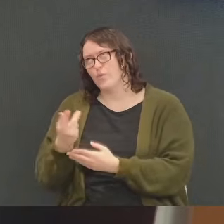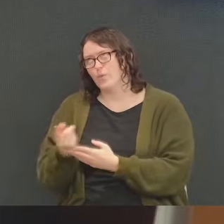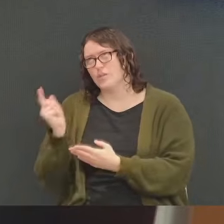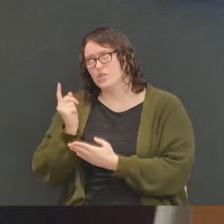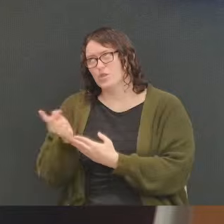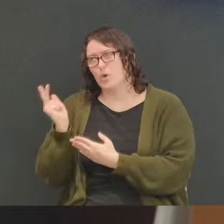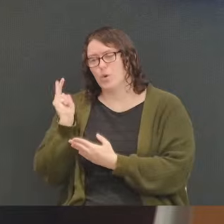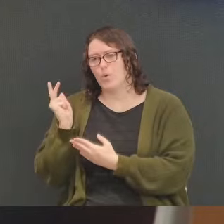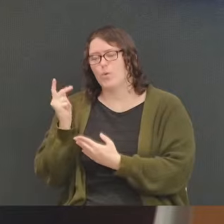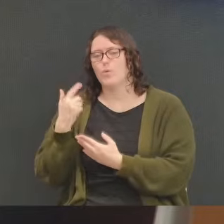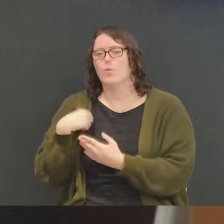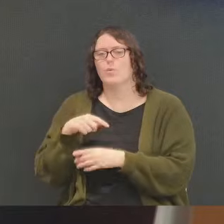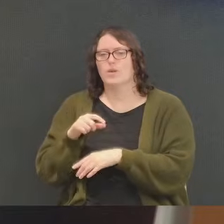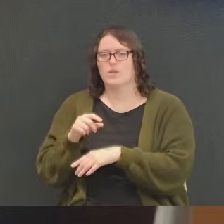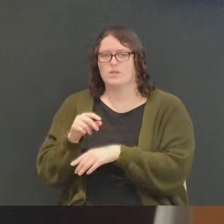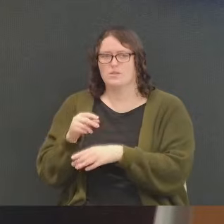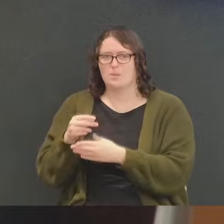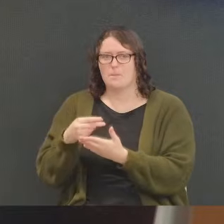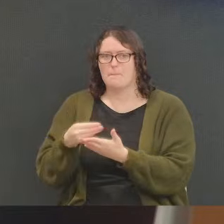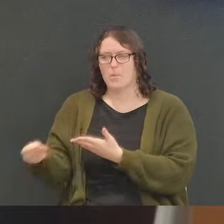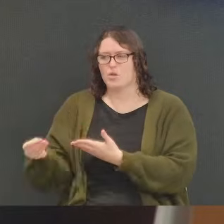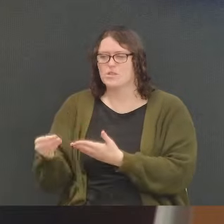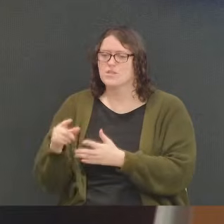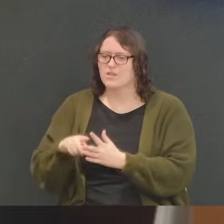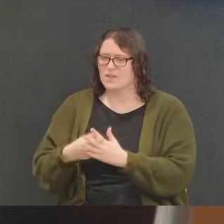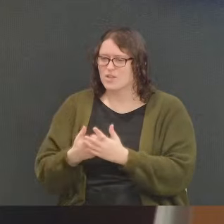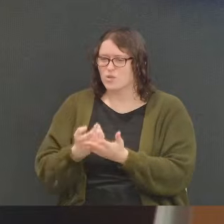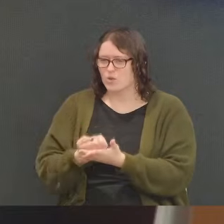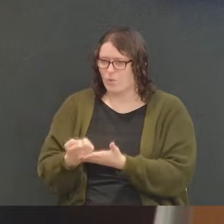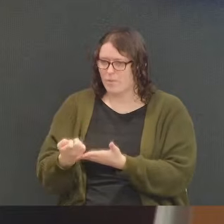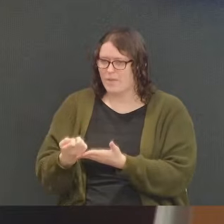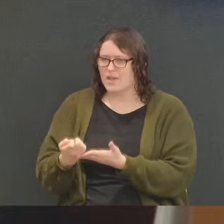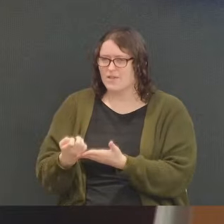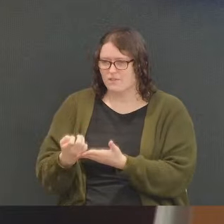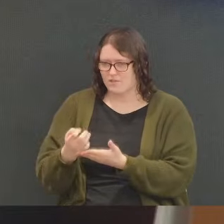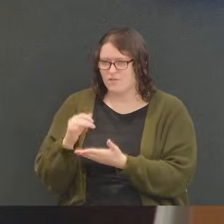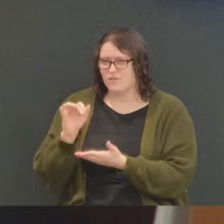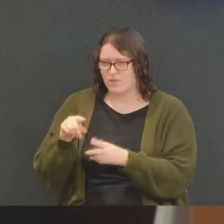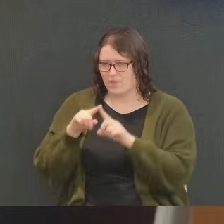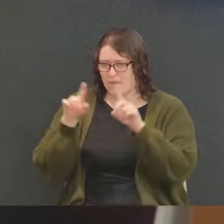that was the I think the purchase of some initial equipment for it and at the time we had said that